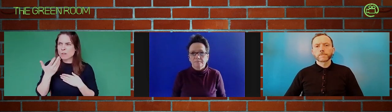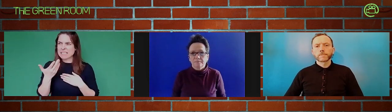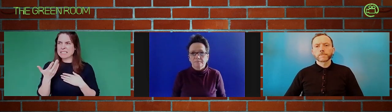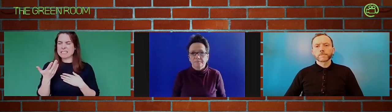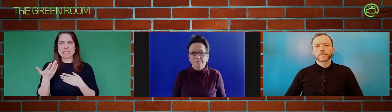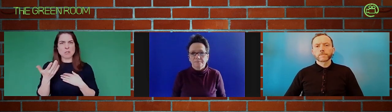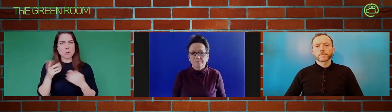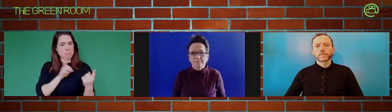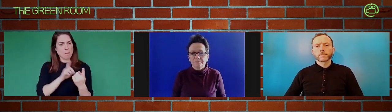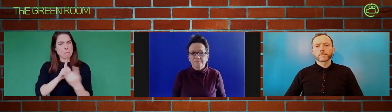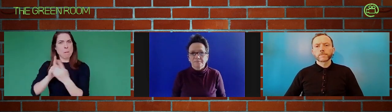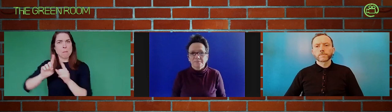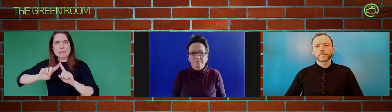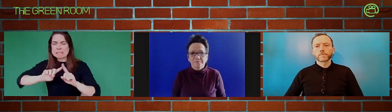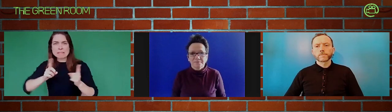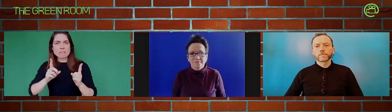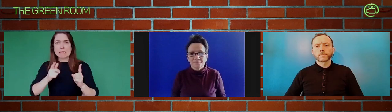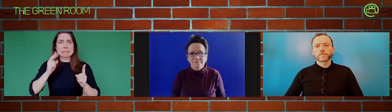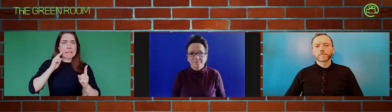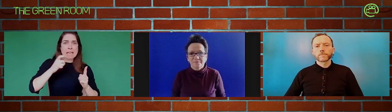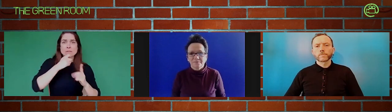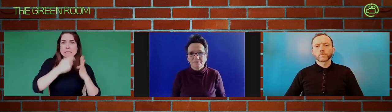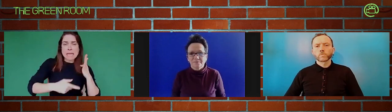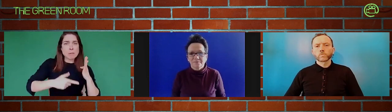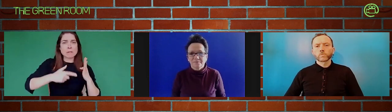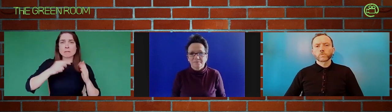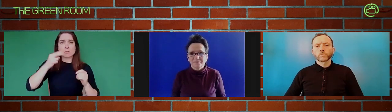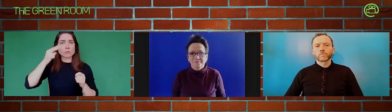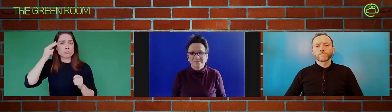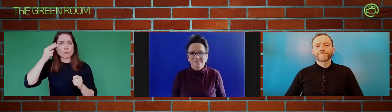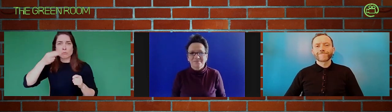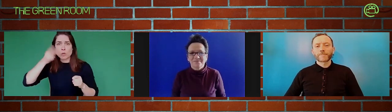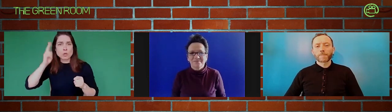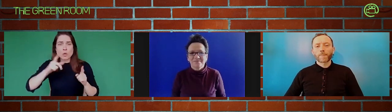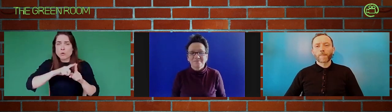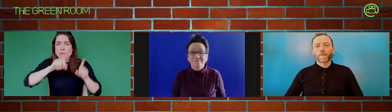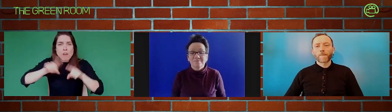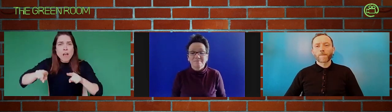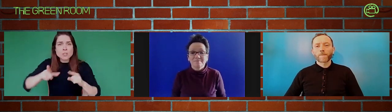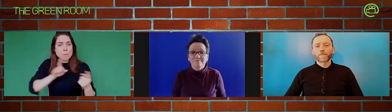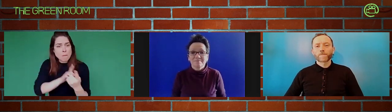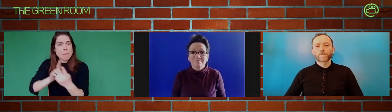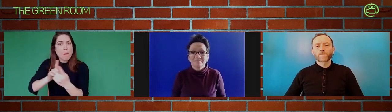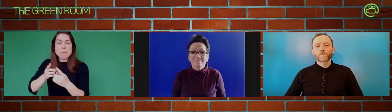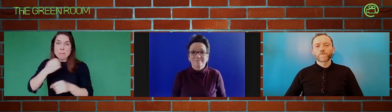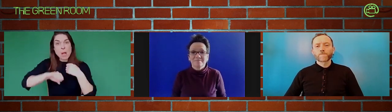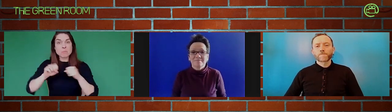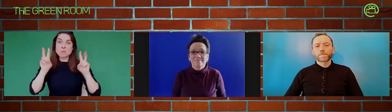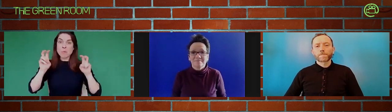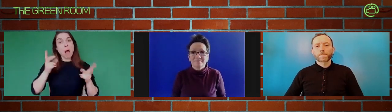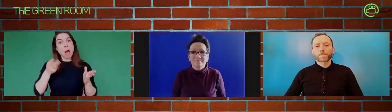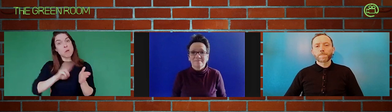You'll probably articulate it better than me. Yeah. We got into a really nice discussion about